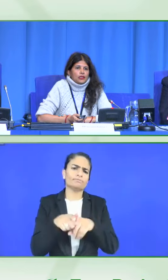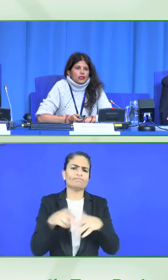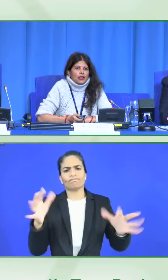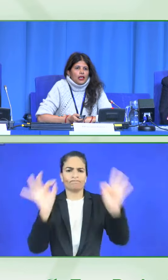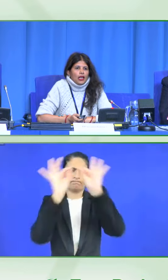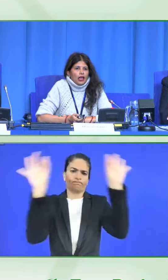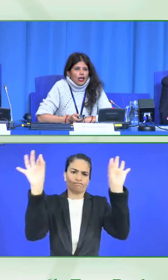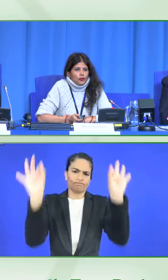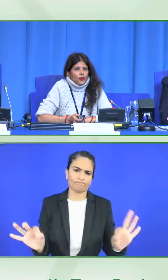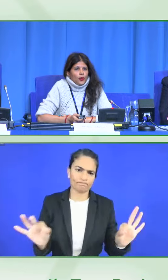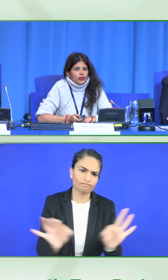at night.